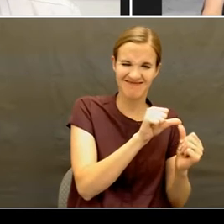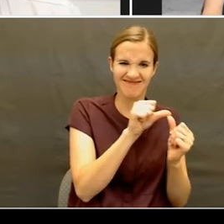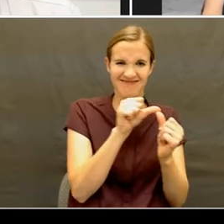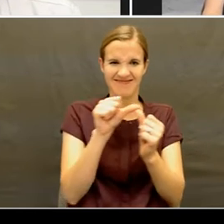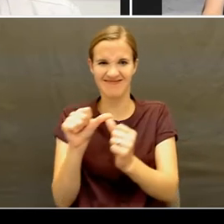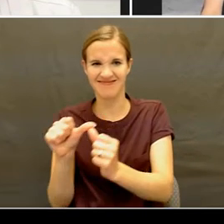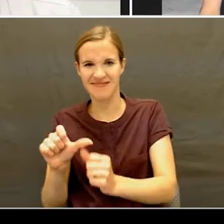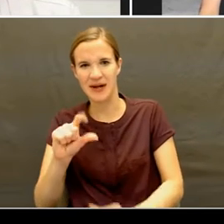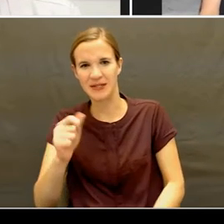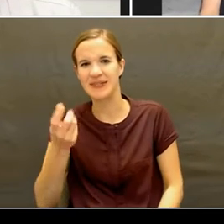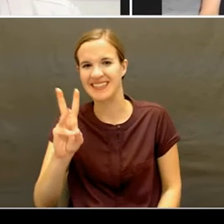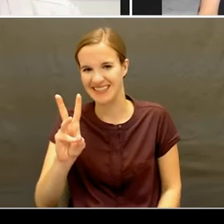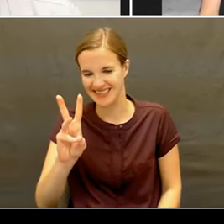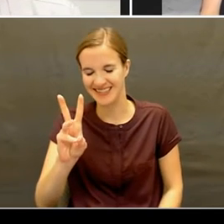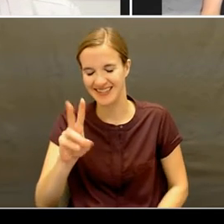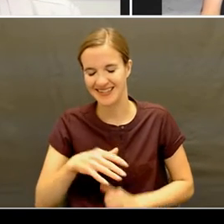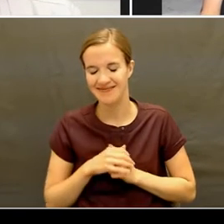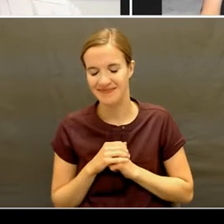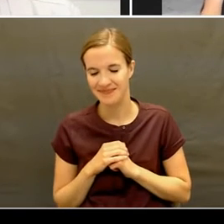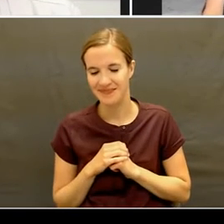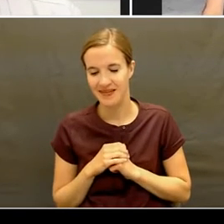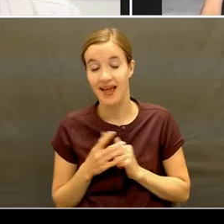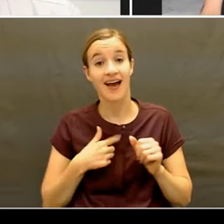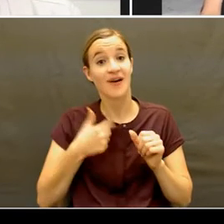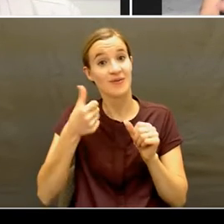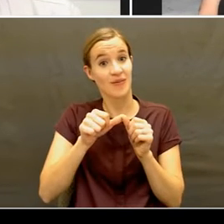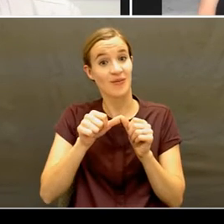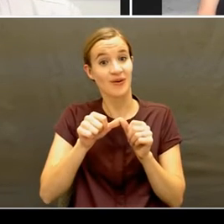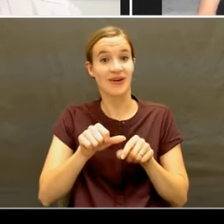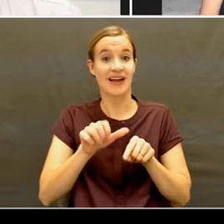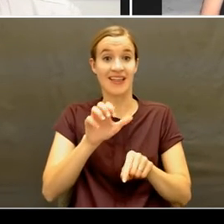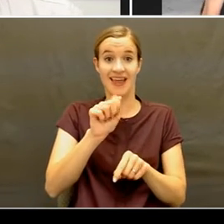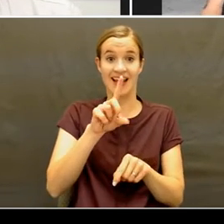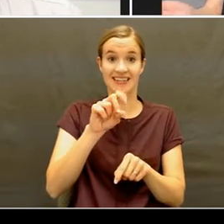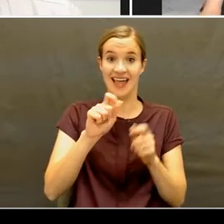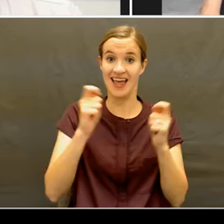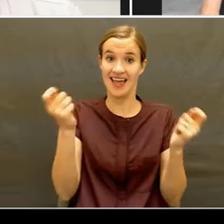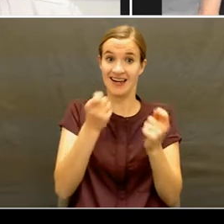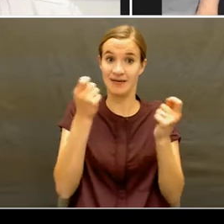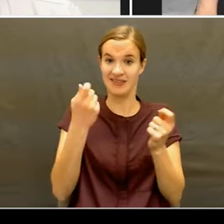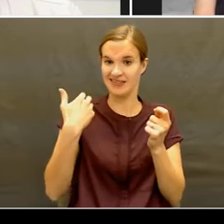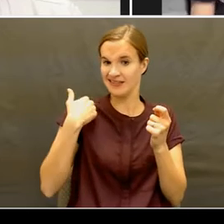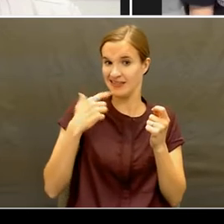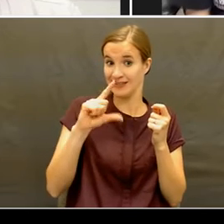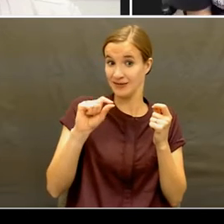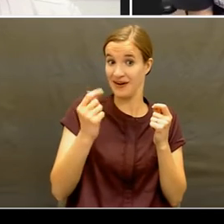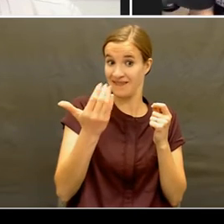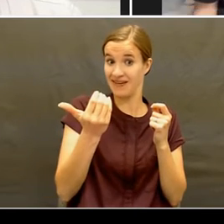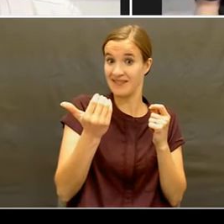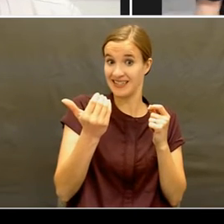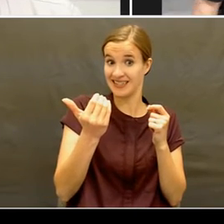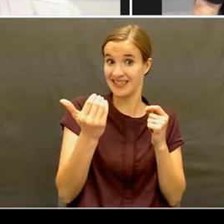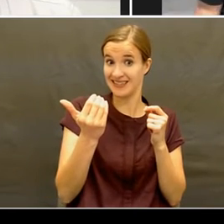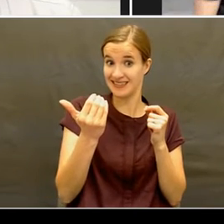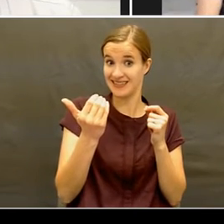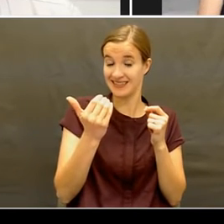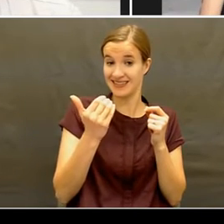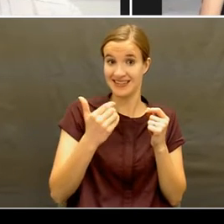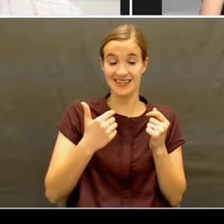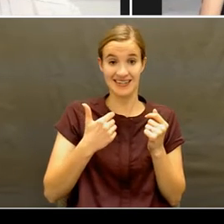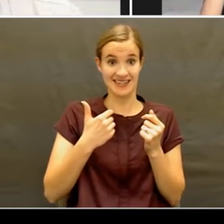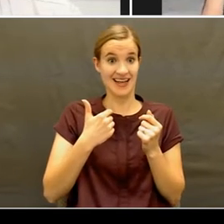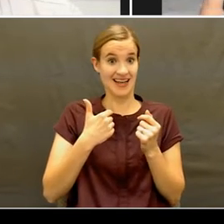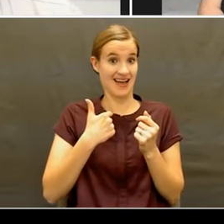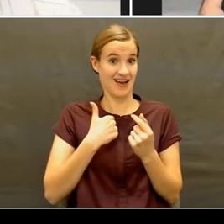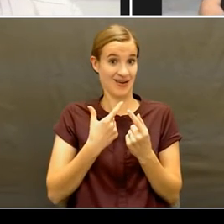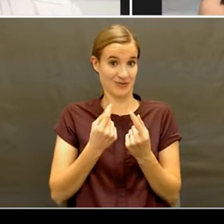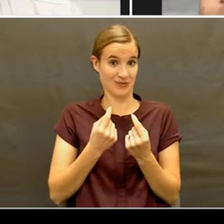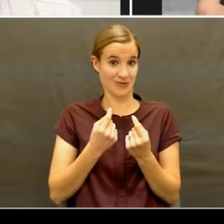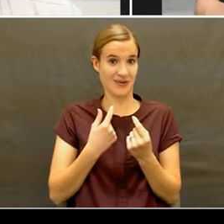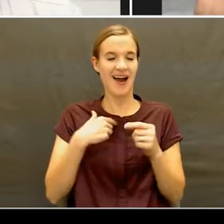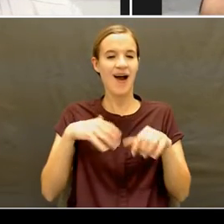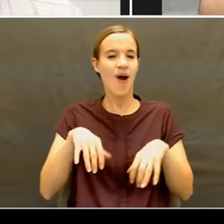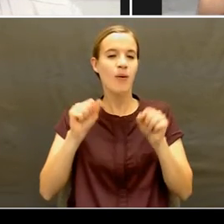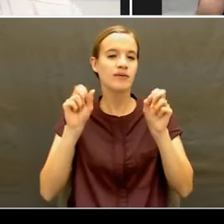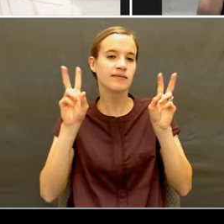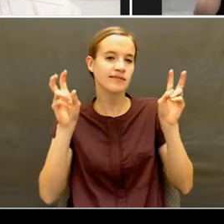anniversary, or the night of the anniversary at in that bus that you see I had a pajama party. I